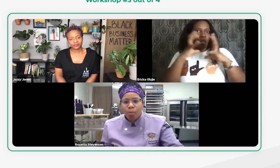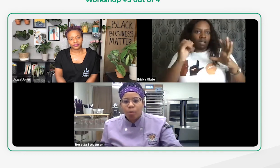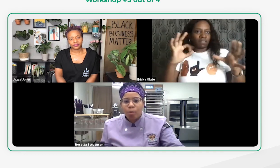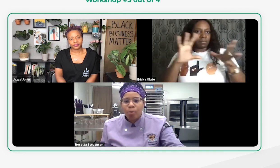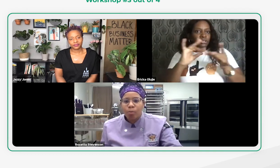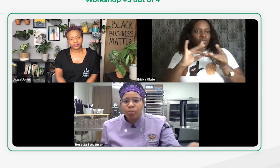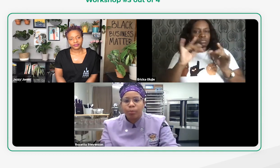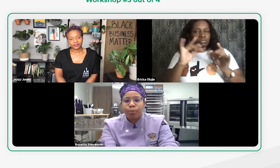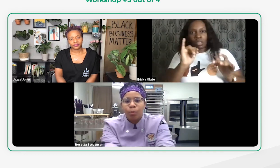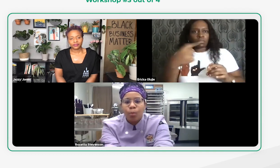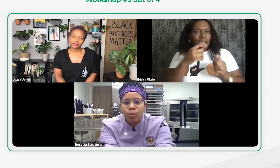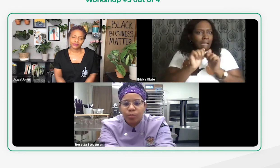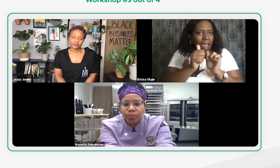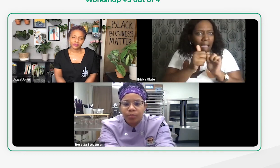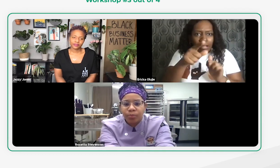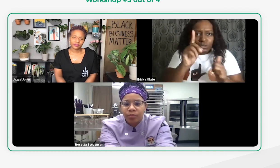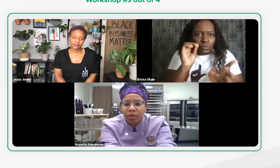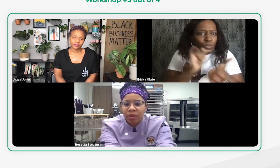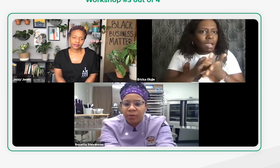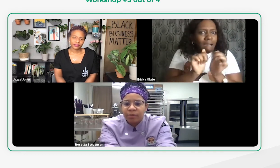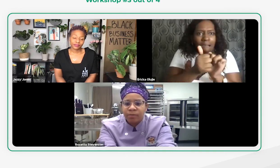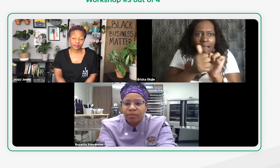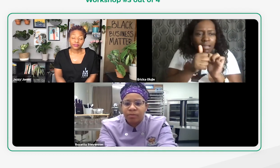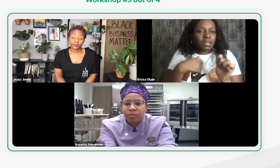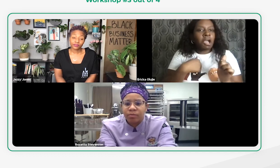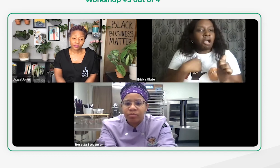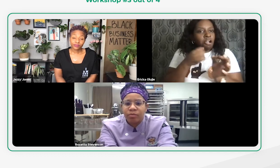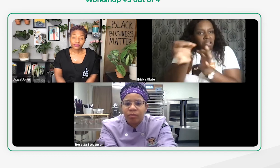I am surprised. Of actually got a lot of comments asking how do you do it?